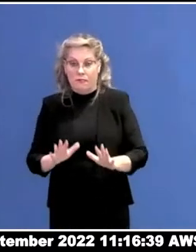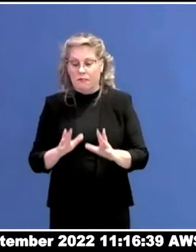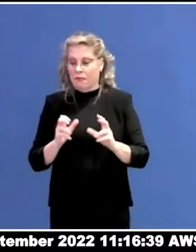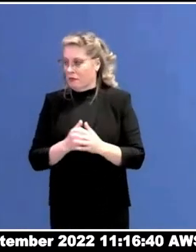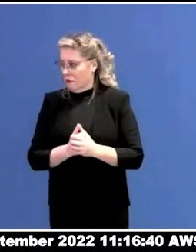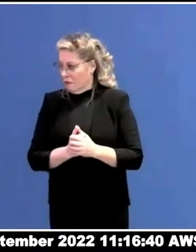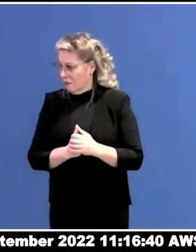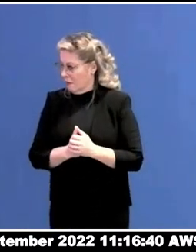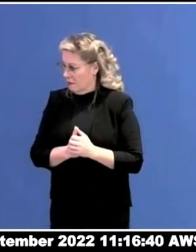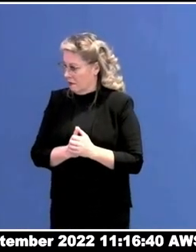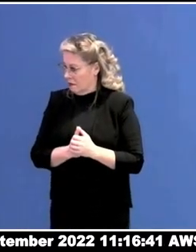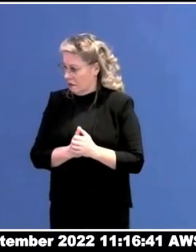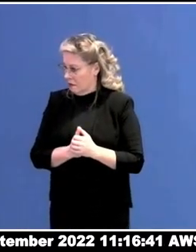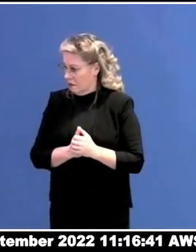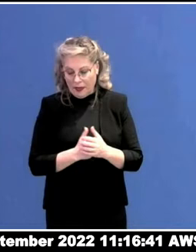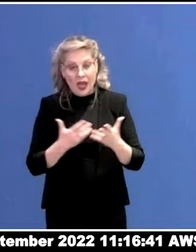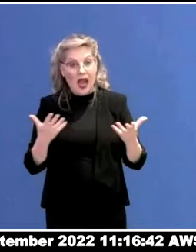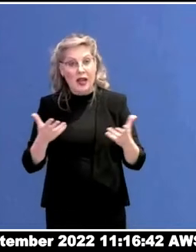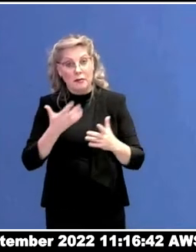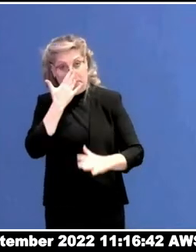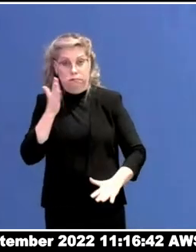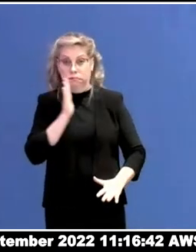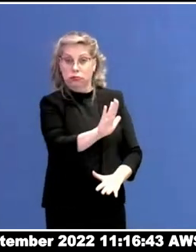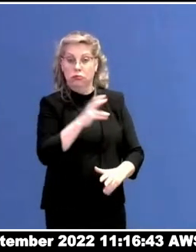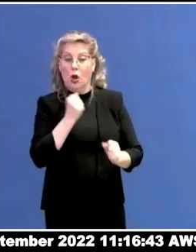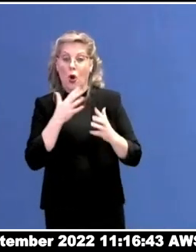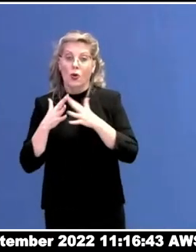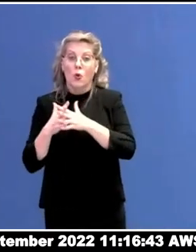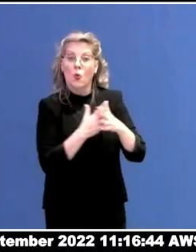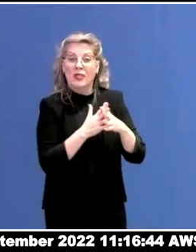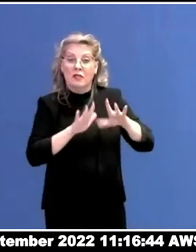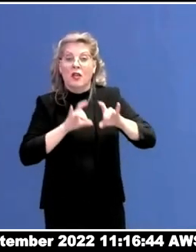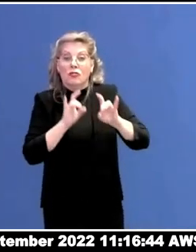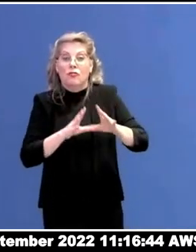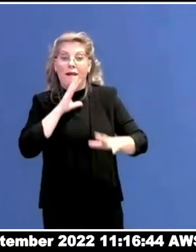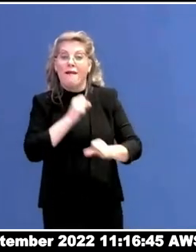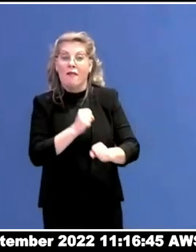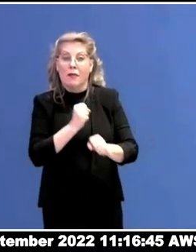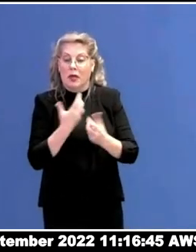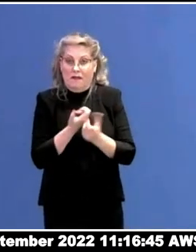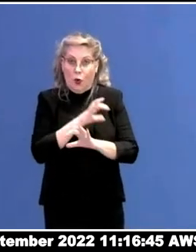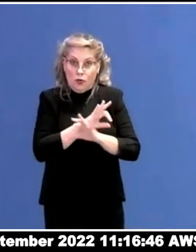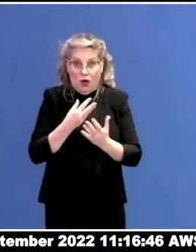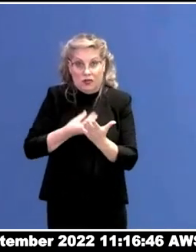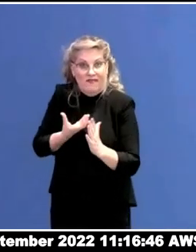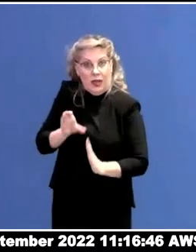me. That's an indictment of the Western Australian government, and they should be ashamed of themselves for funding things that do not work.